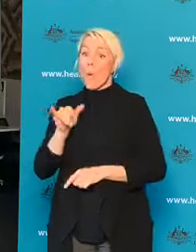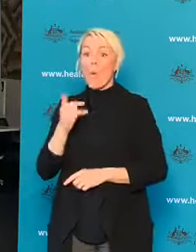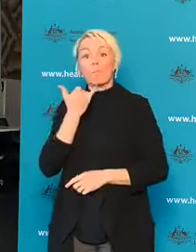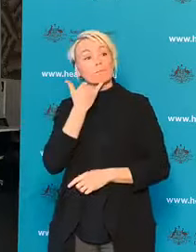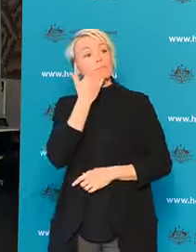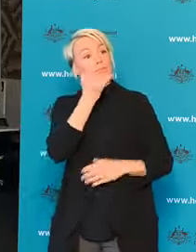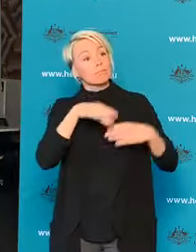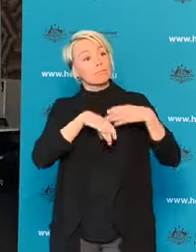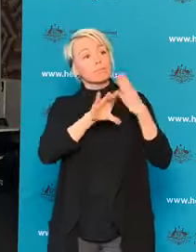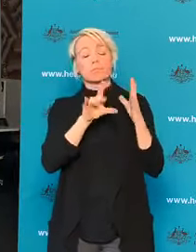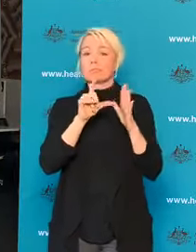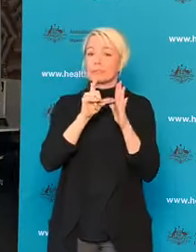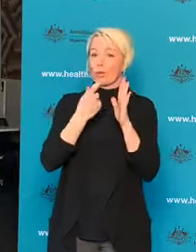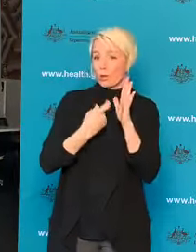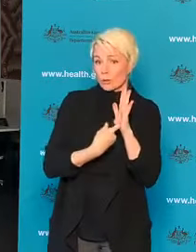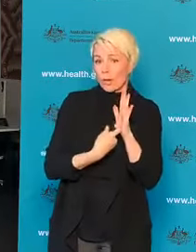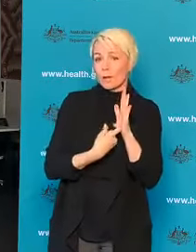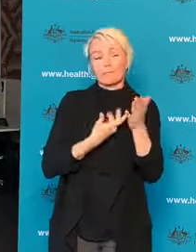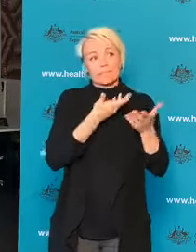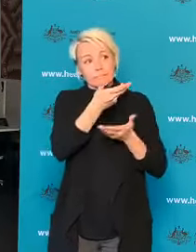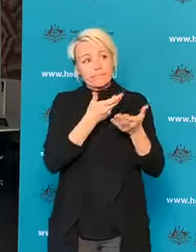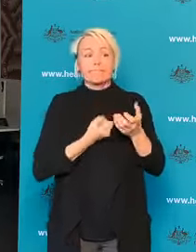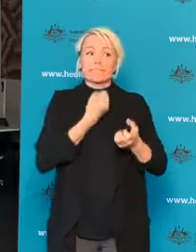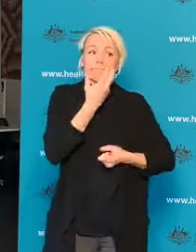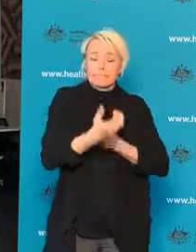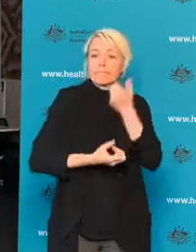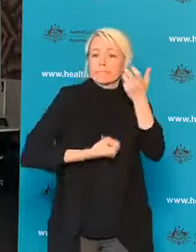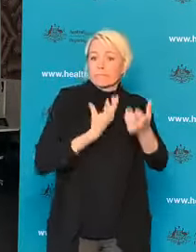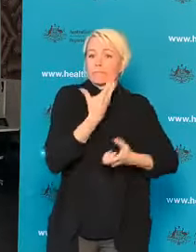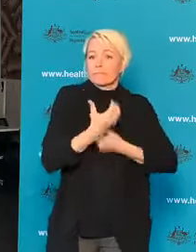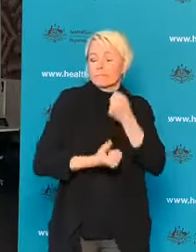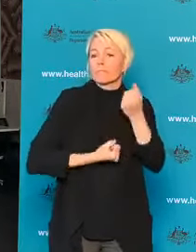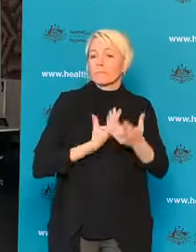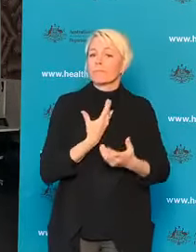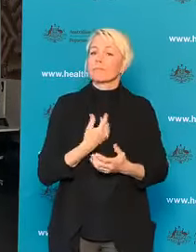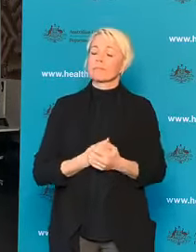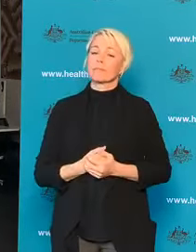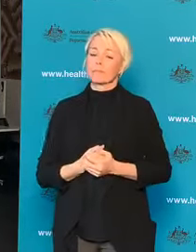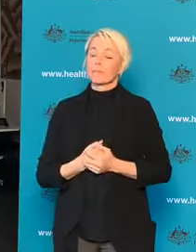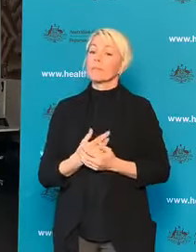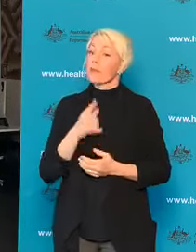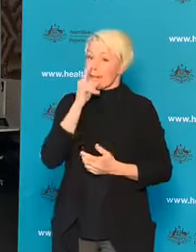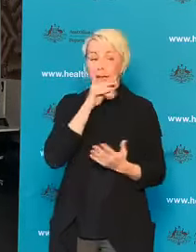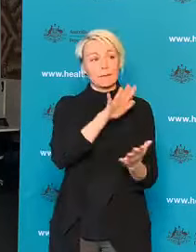We have the availability of mental health plans which can provide